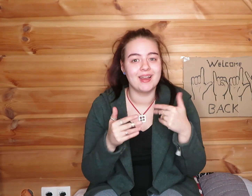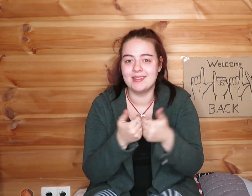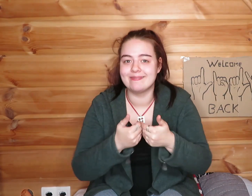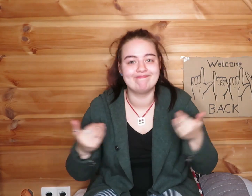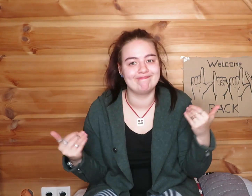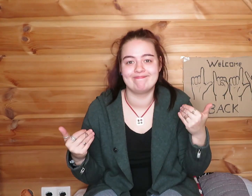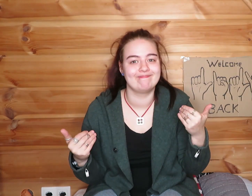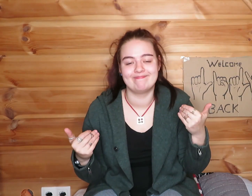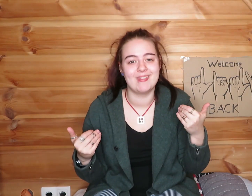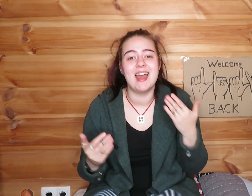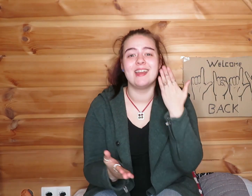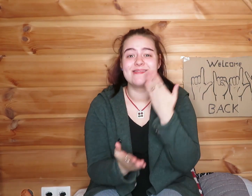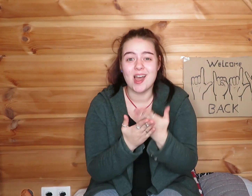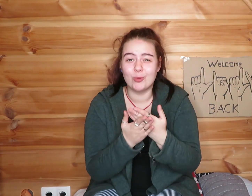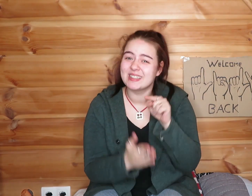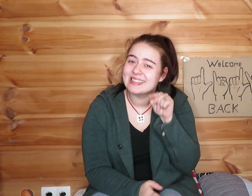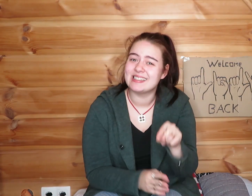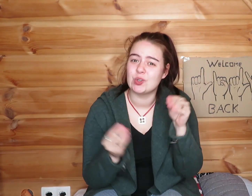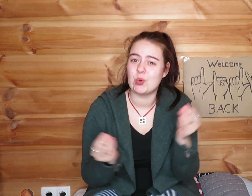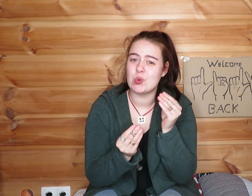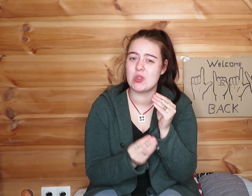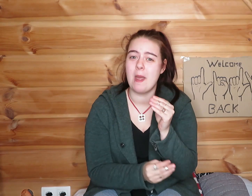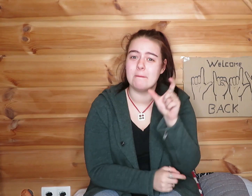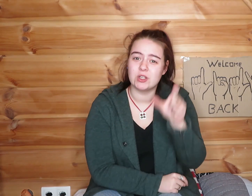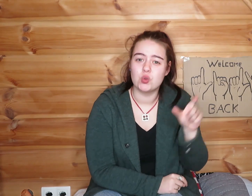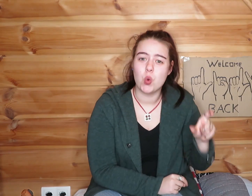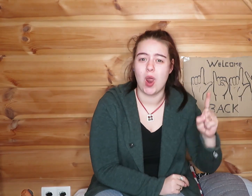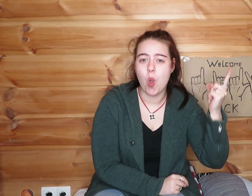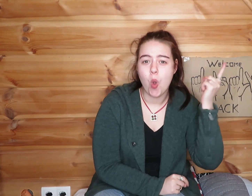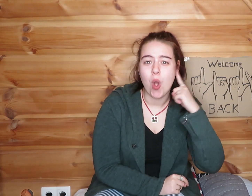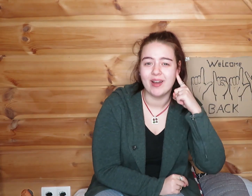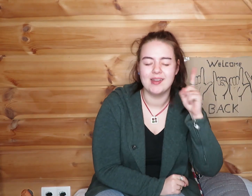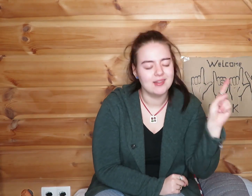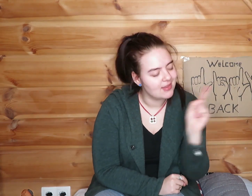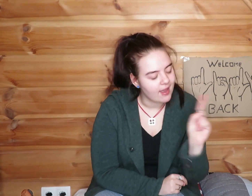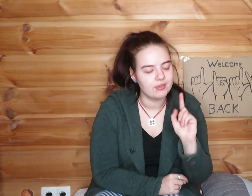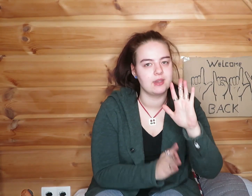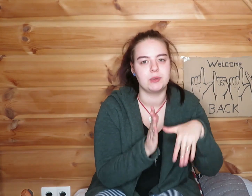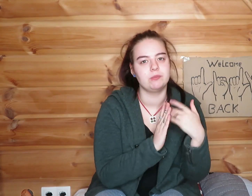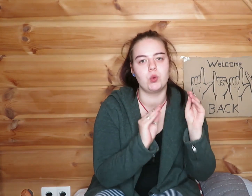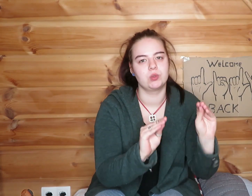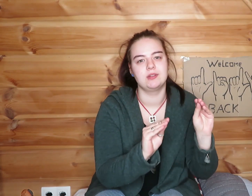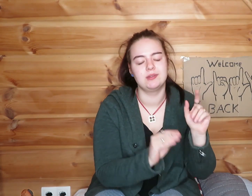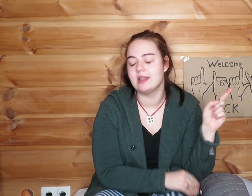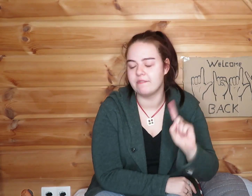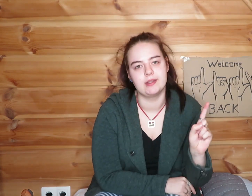You can´t seperate them. That is the reason why hearing people should not teach sign language.